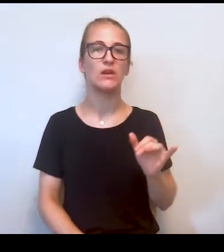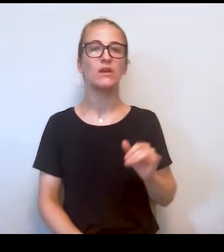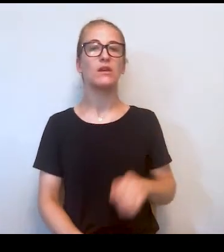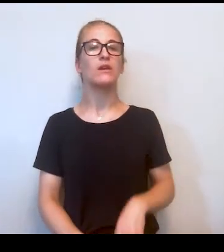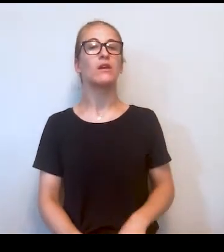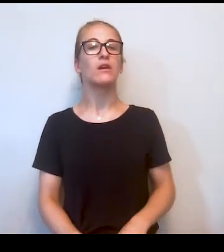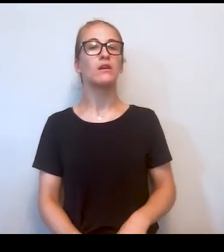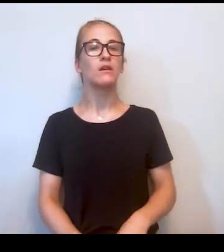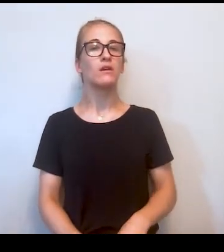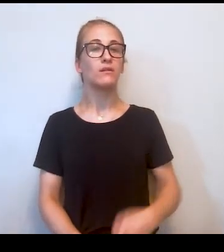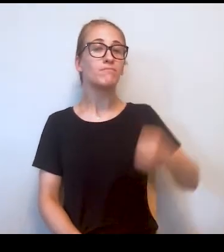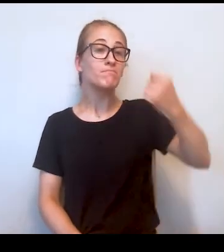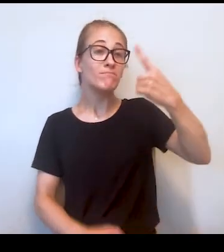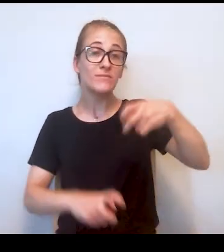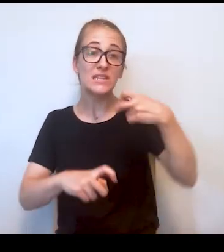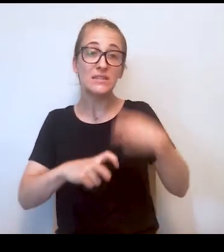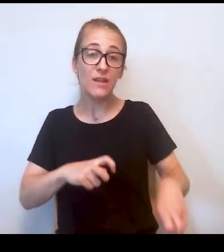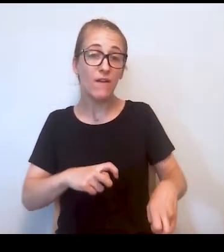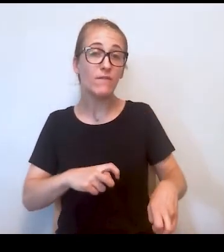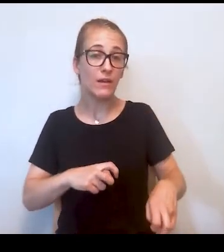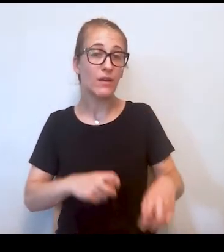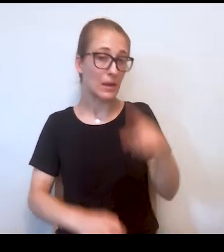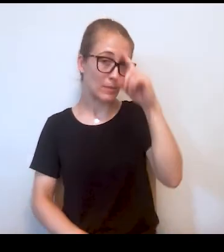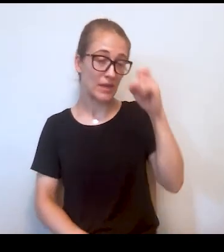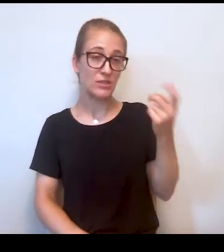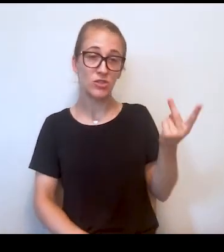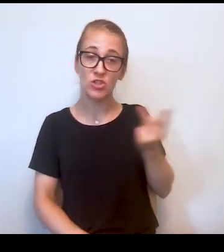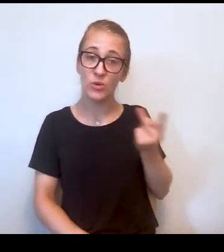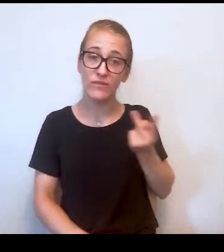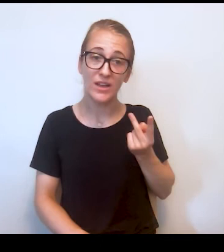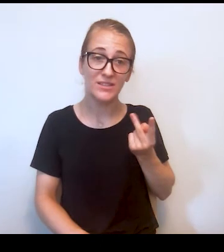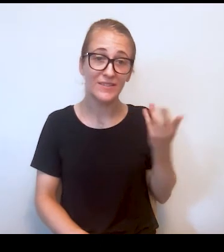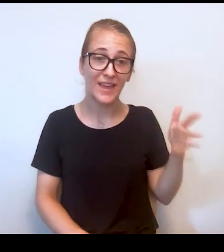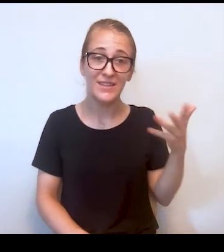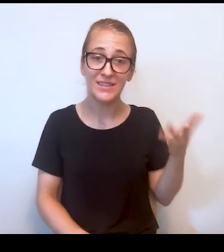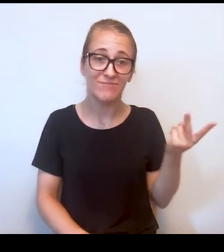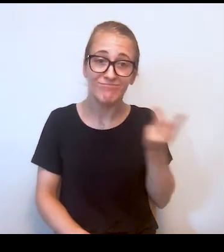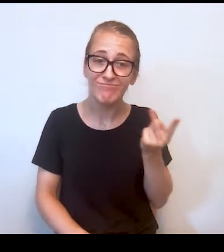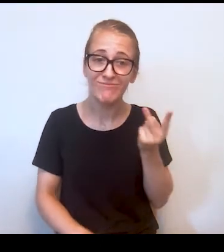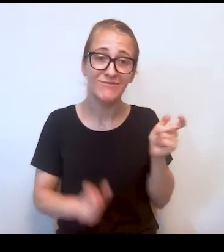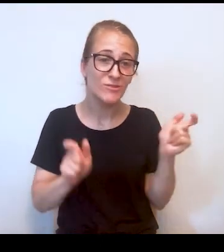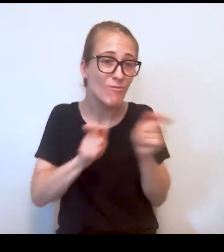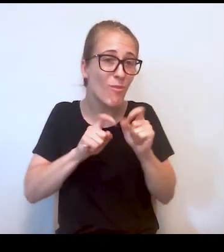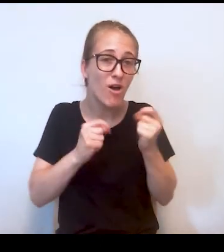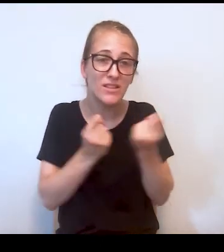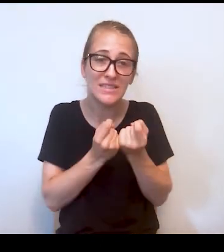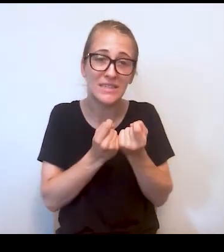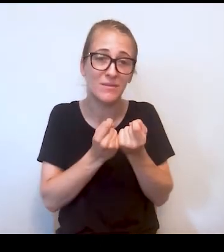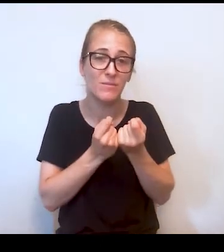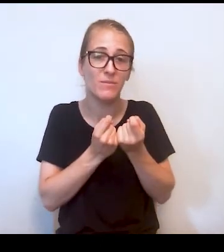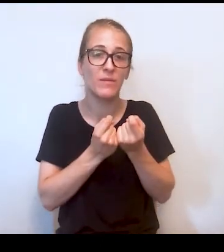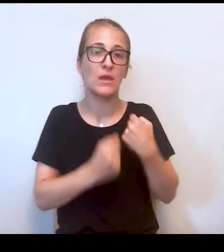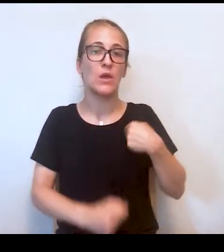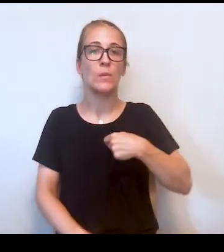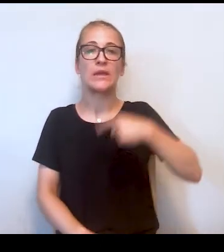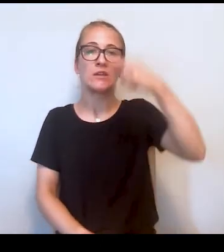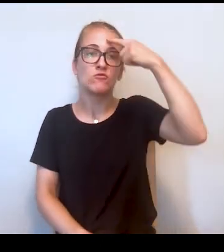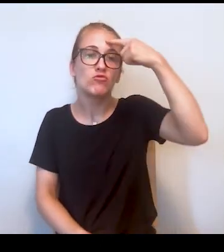We dream of having many more people working with us and working towards similar things.